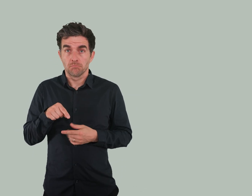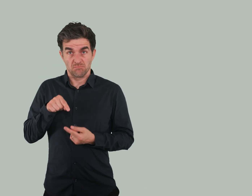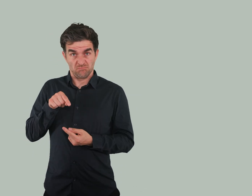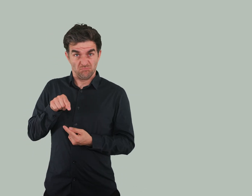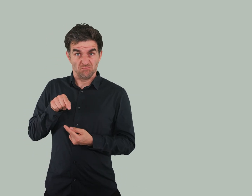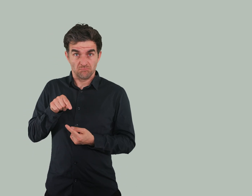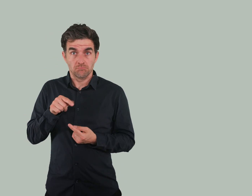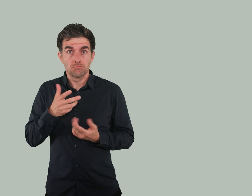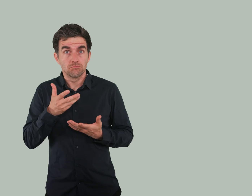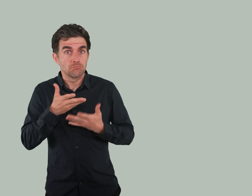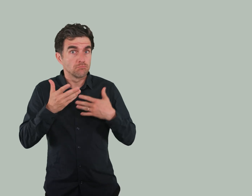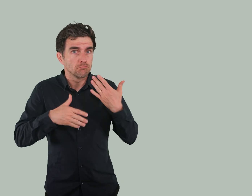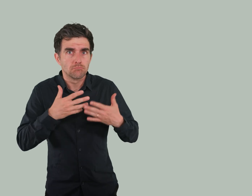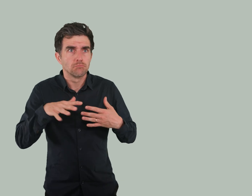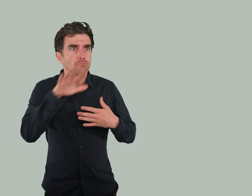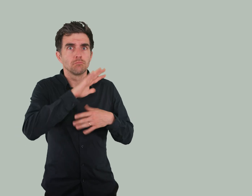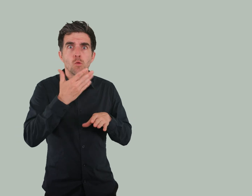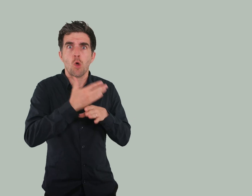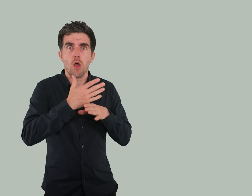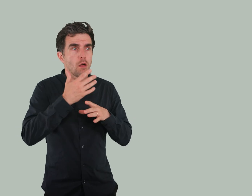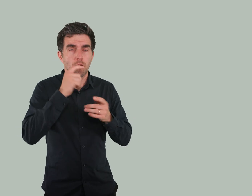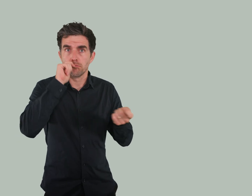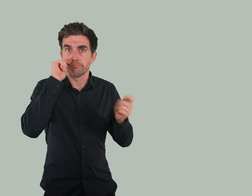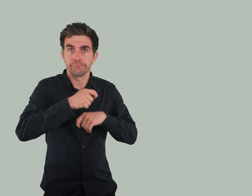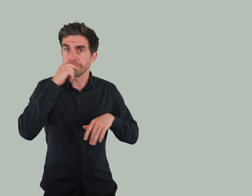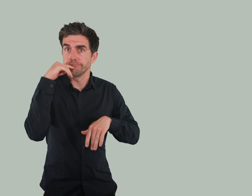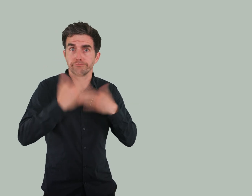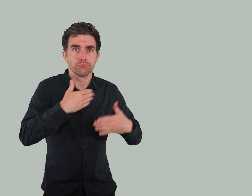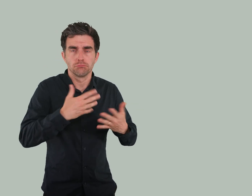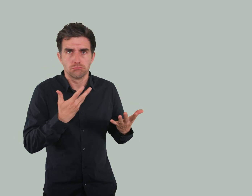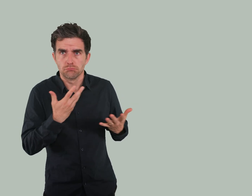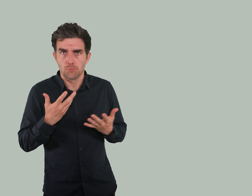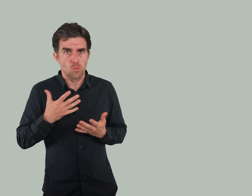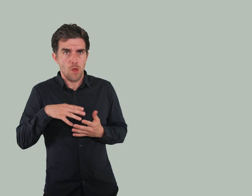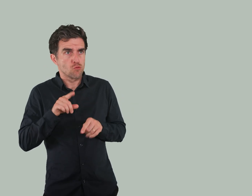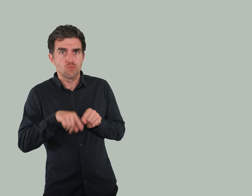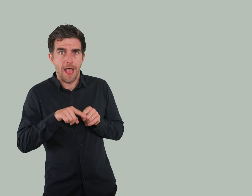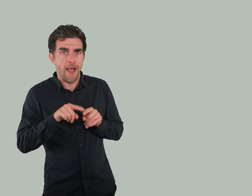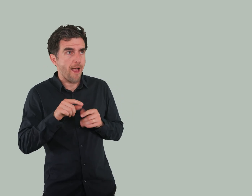They are the group entering the labour market,